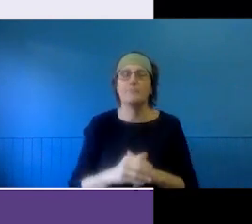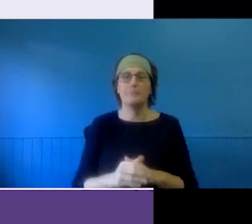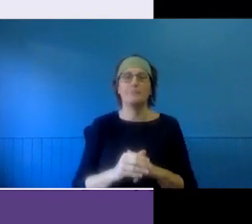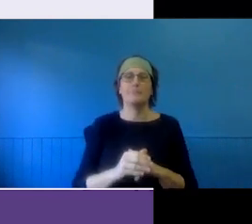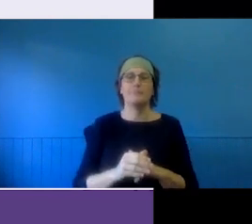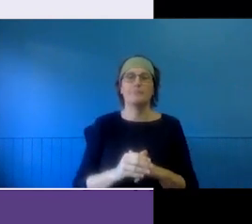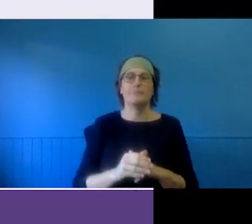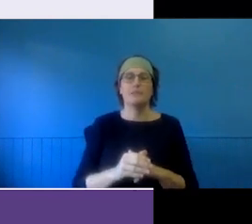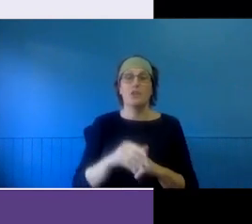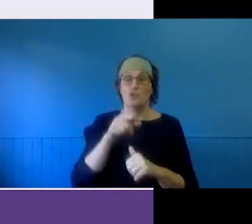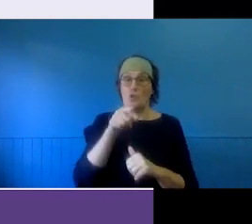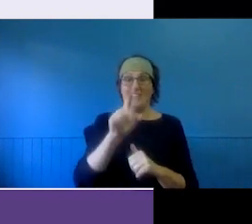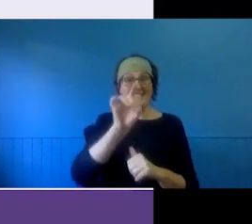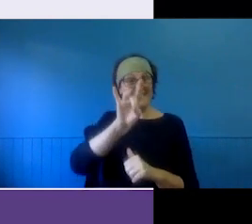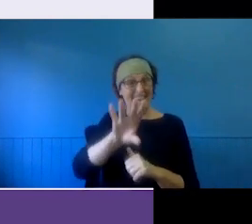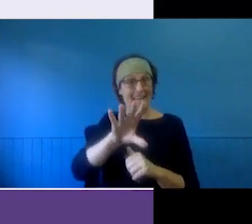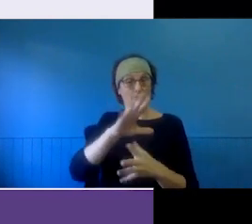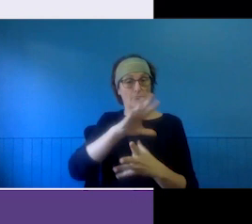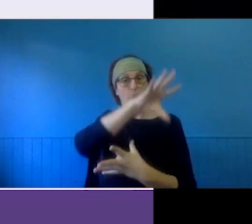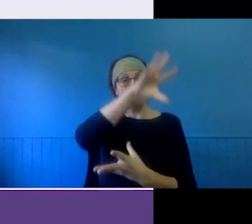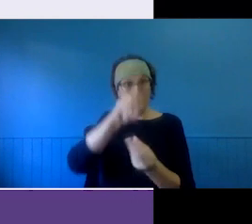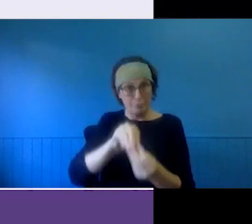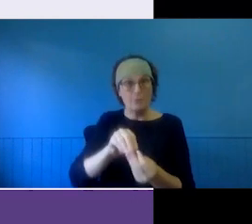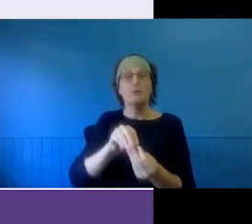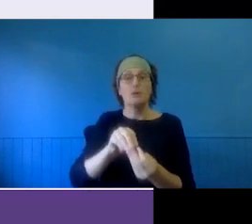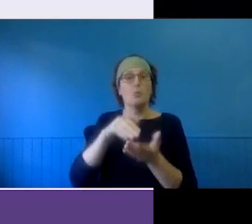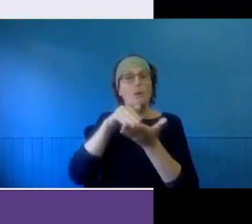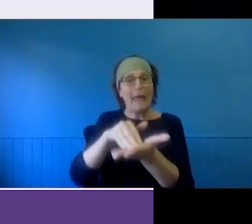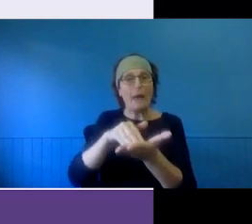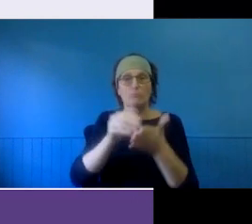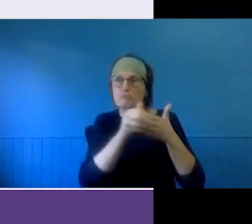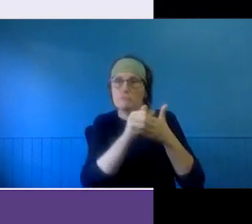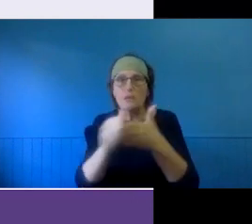big picture principles guides for working in in area. They're good to